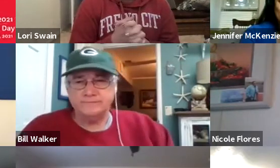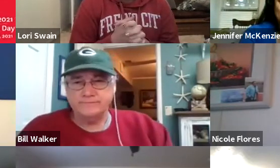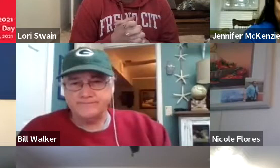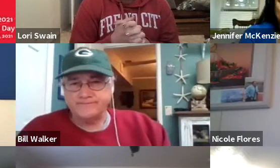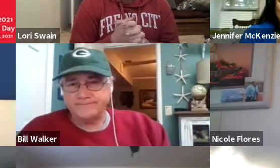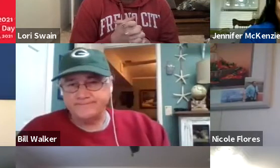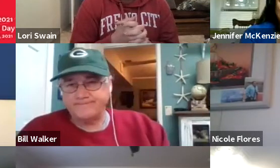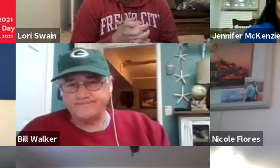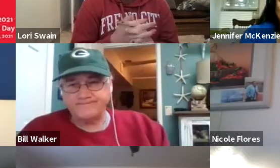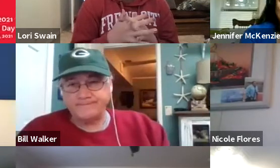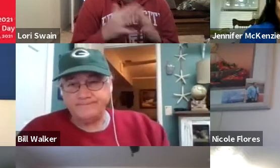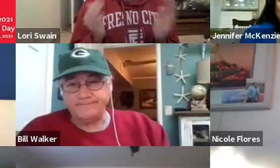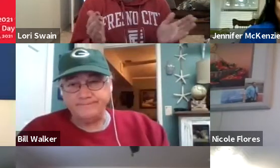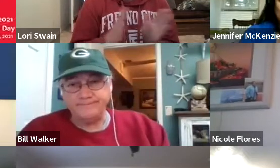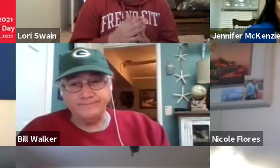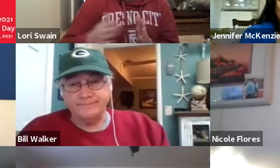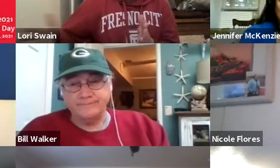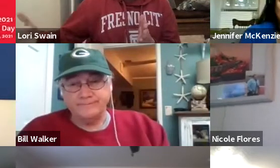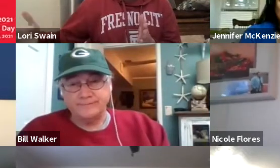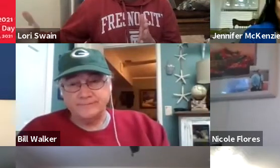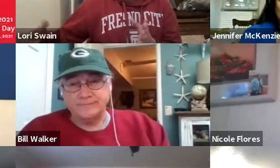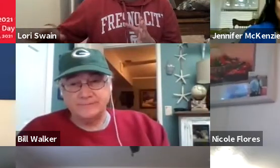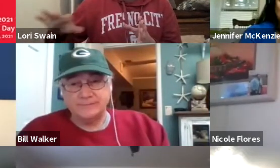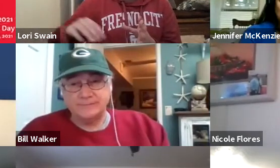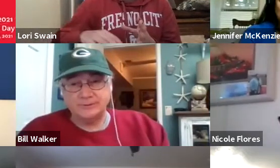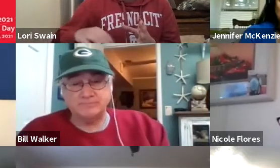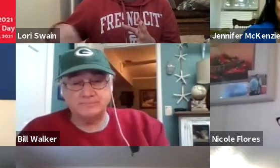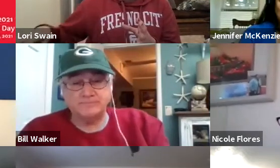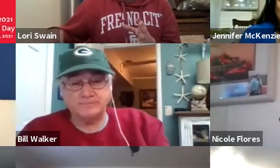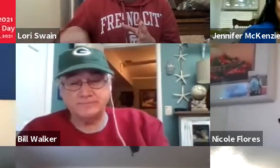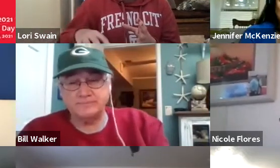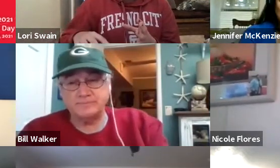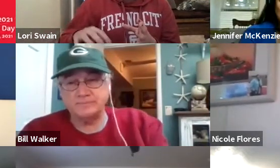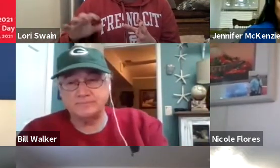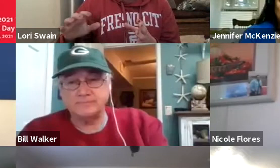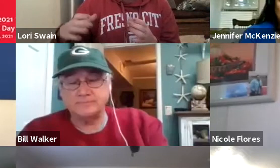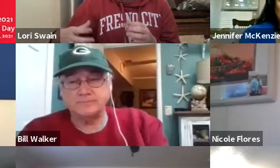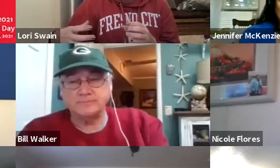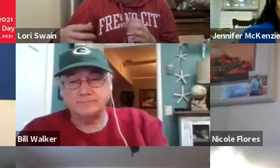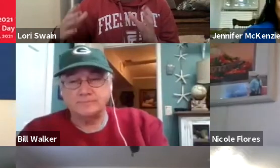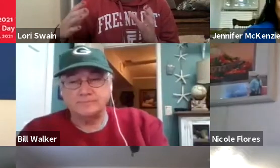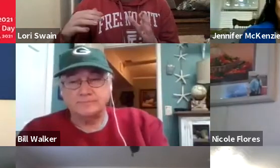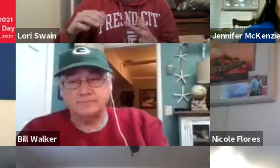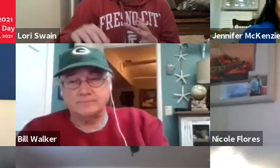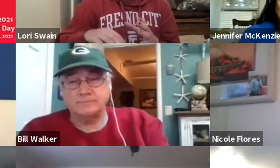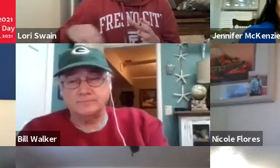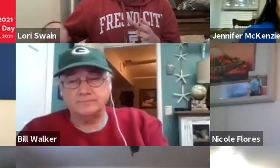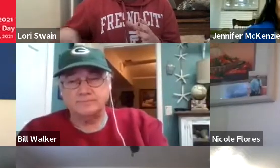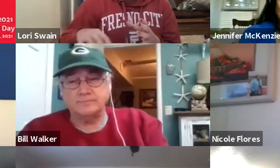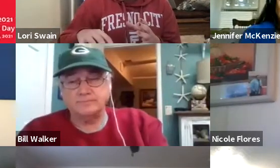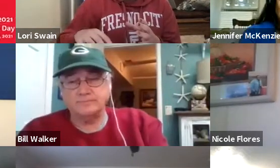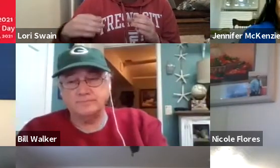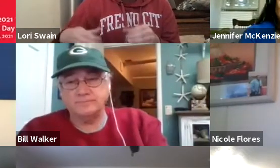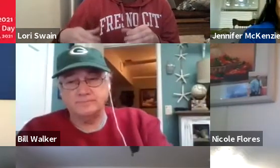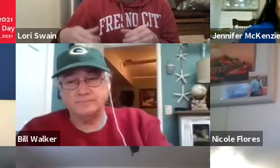say so it's like, No, we've talked to 10 different law agencies or law offices within Fresno, and they all nine out of 10 want this